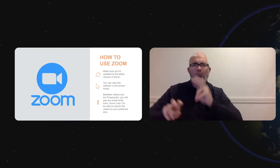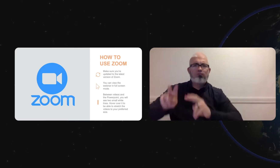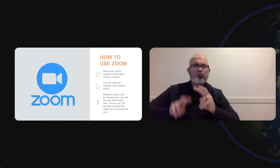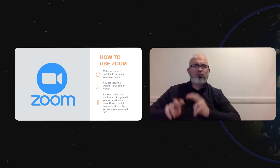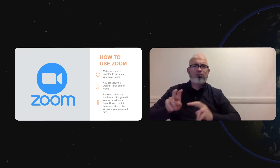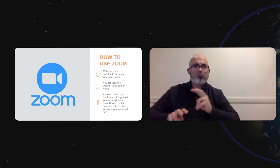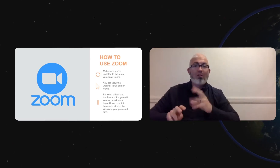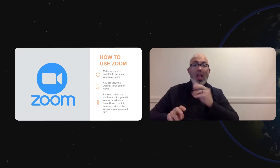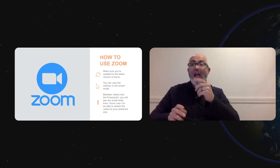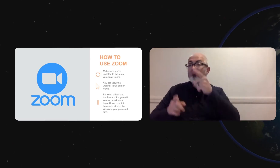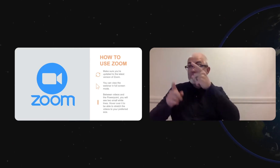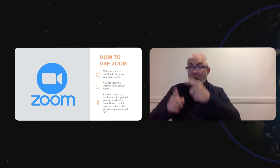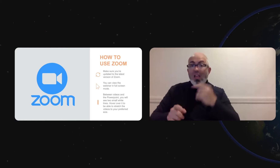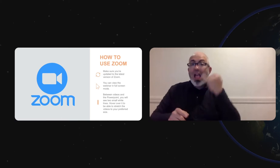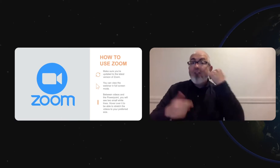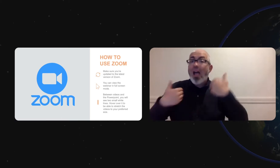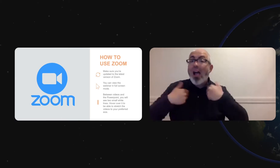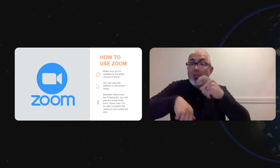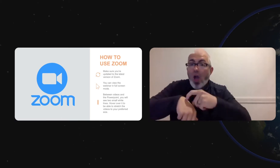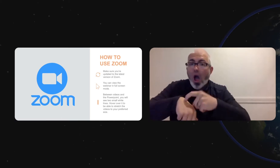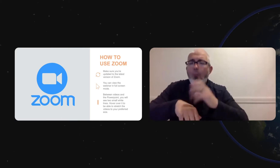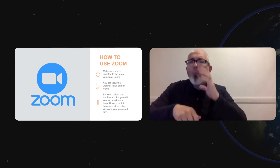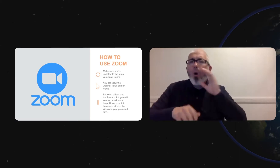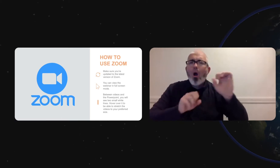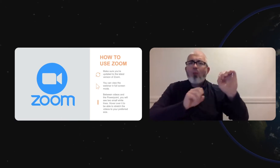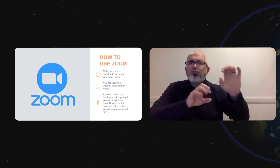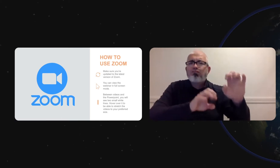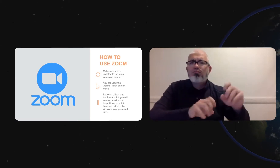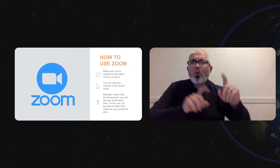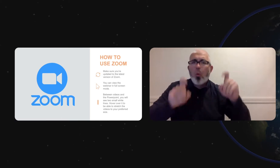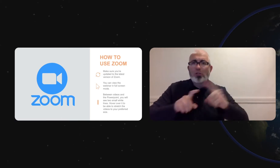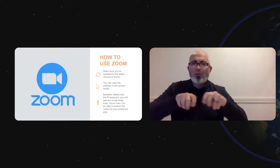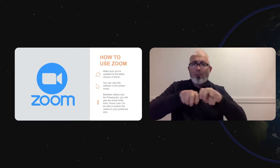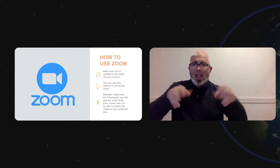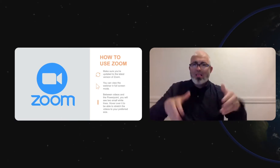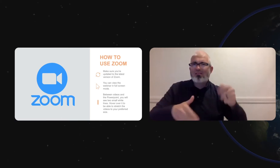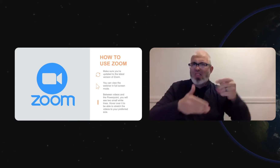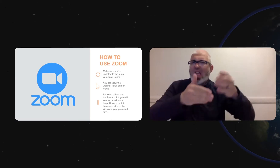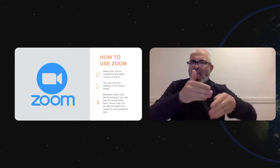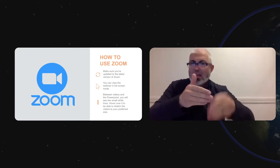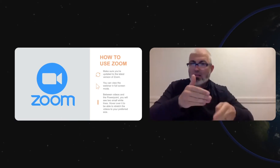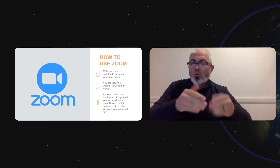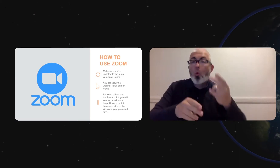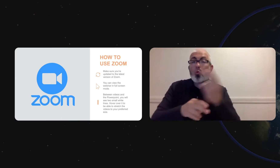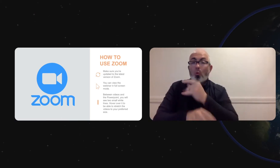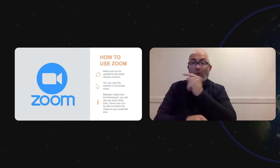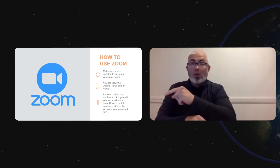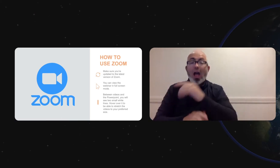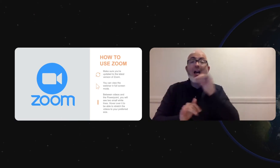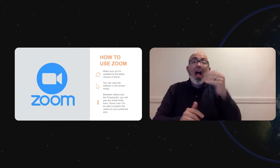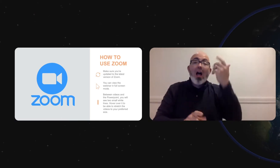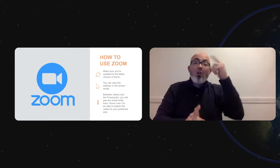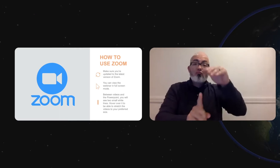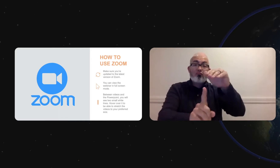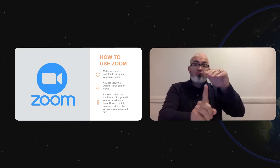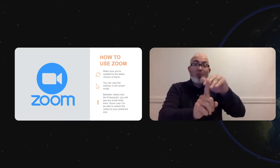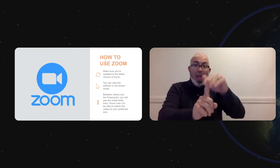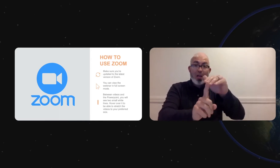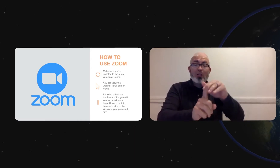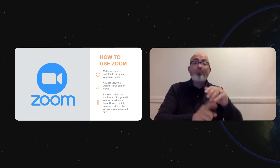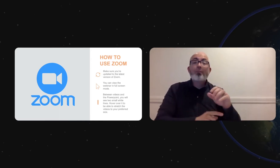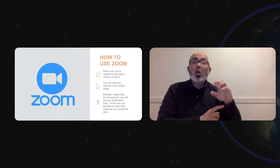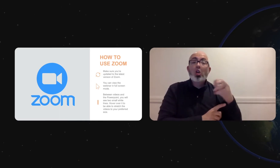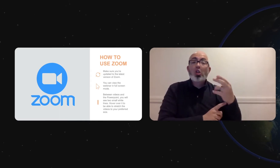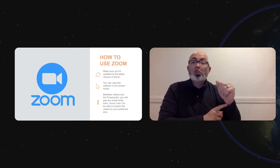Our CSD Learns team will monitor that and share with our panelists so they can respond